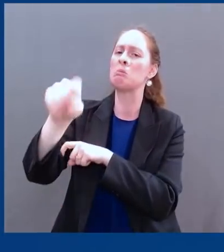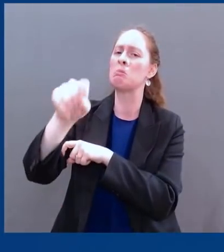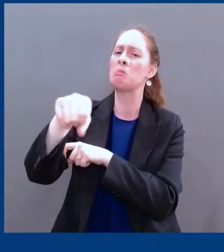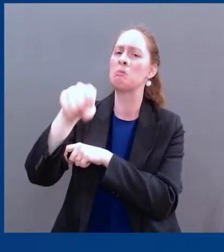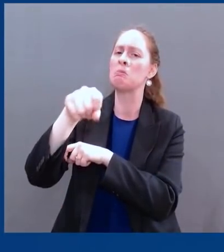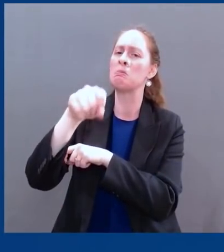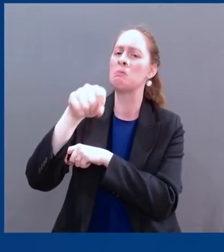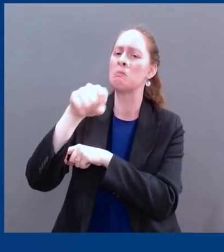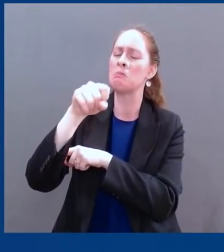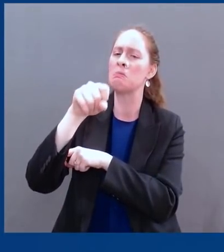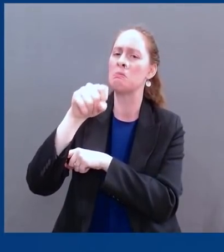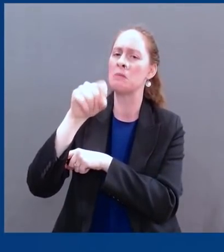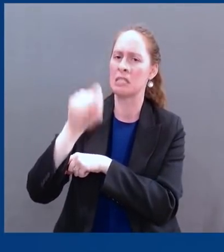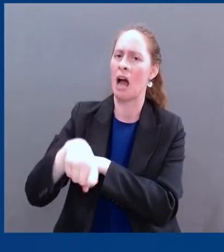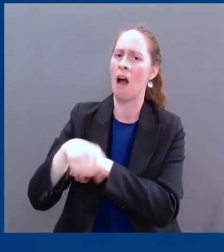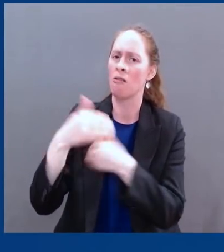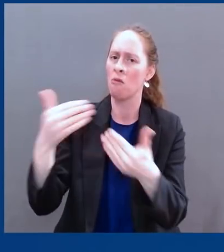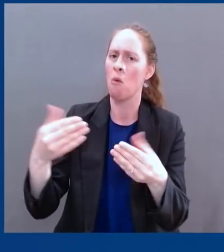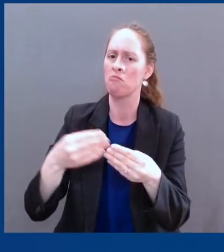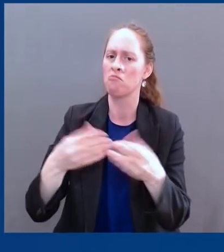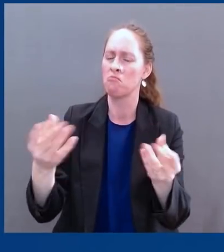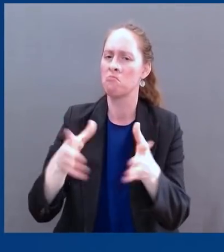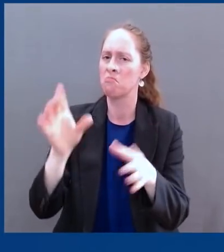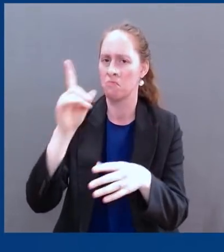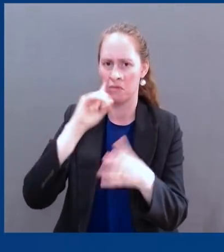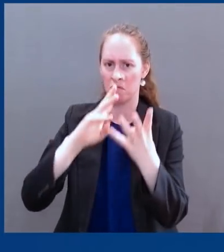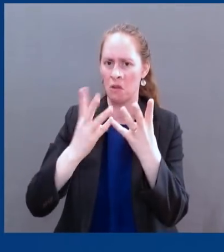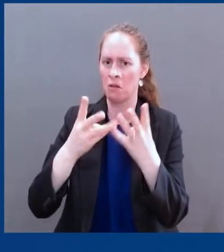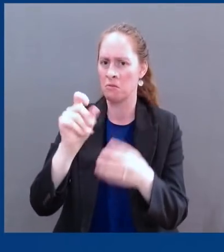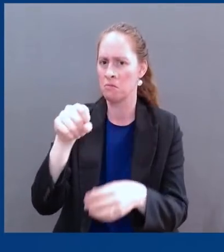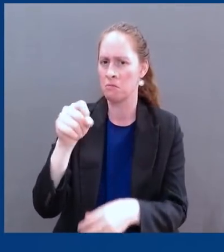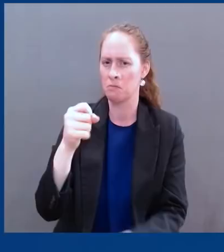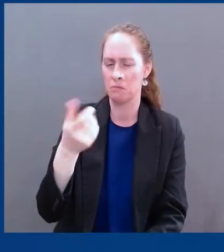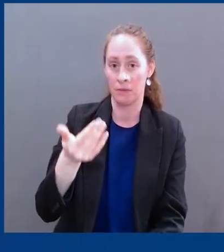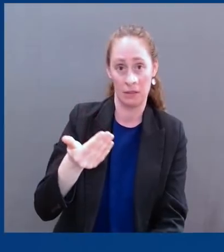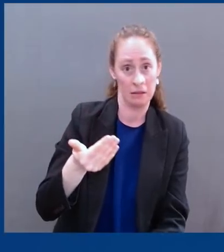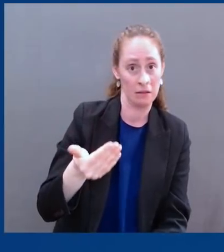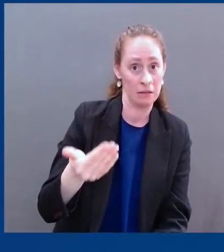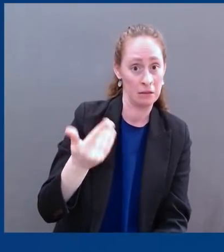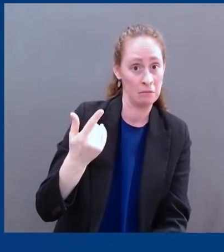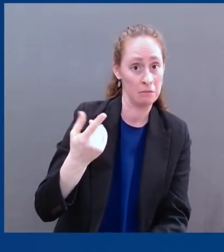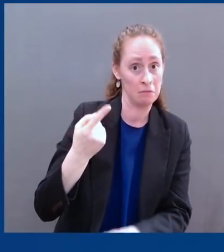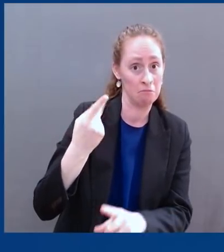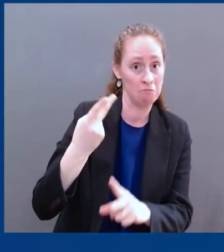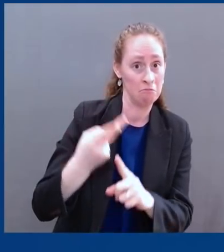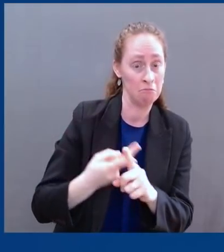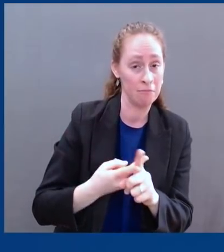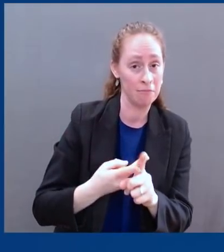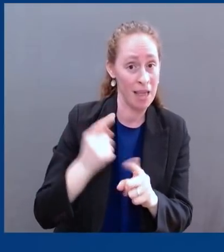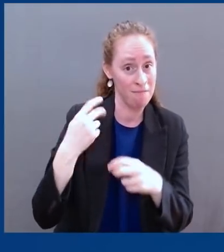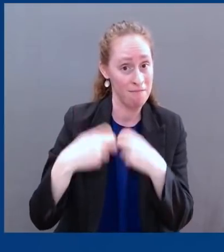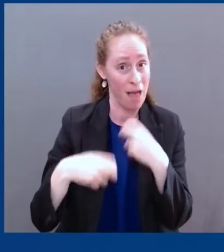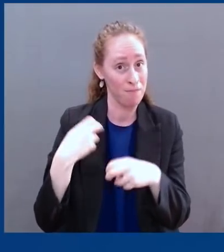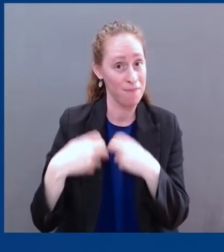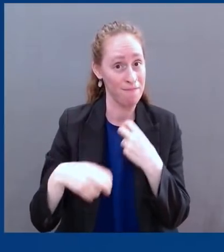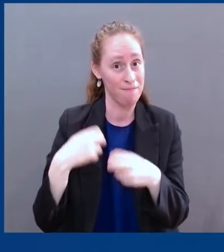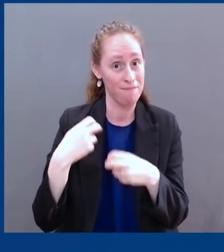and recommended in the coming weeks, months. However, when you get later in the year, if there is a vaccine --